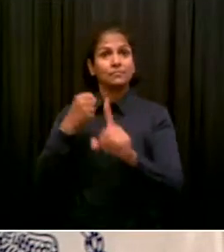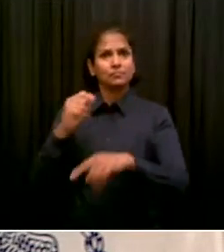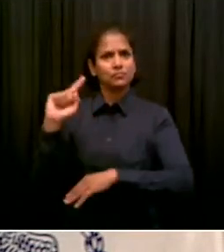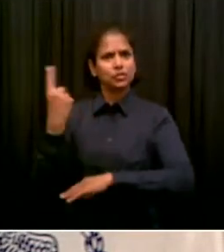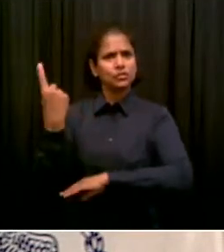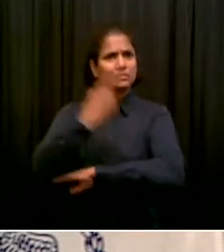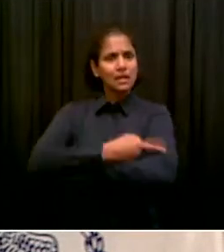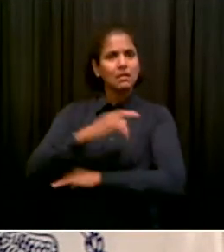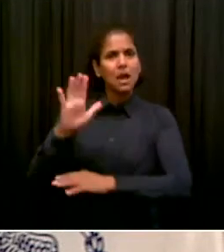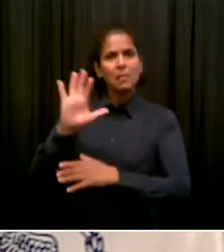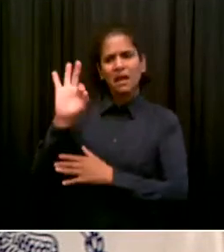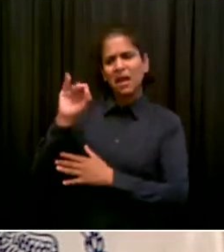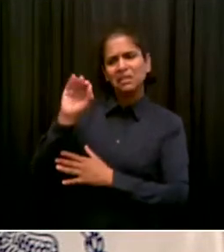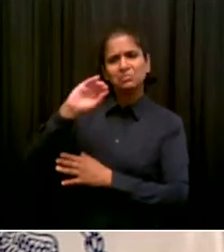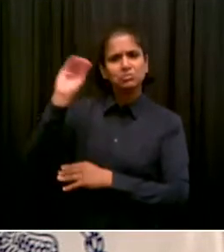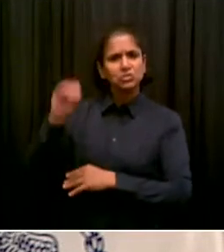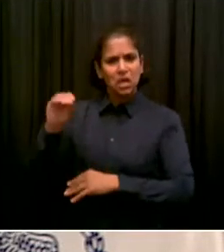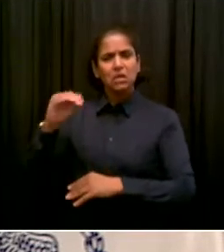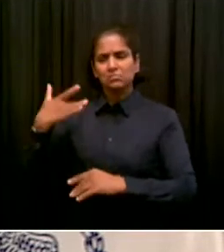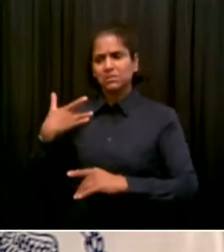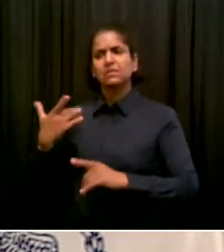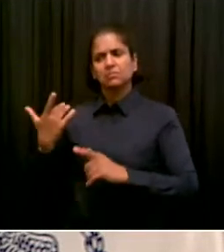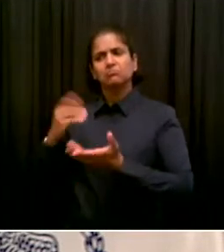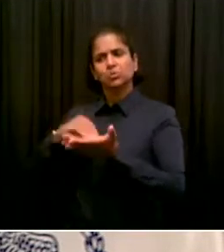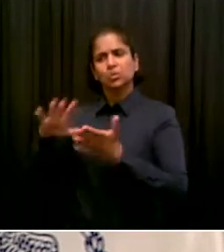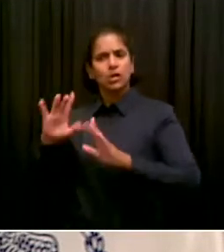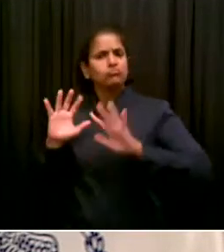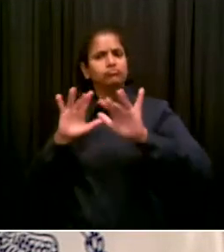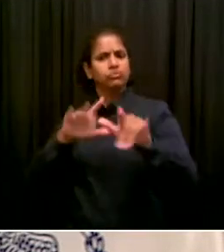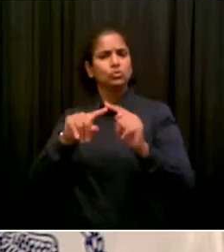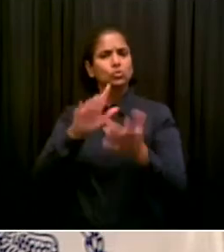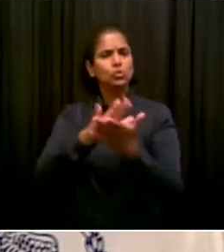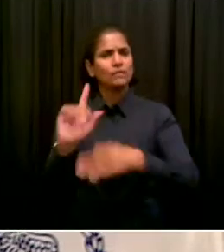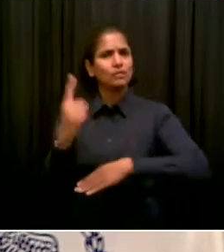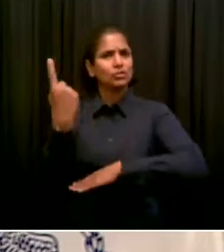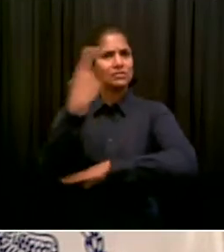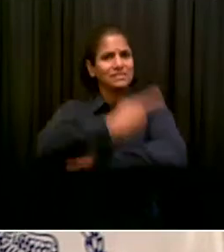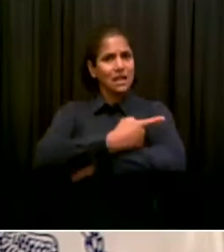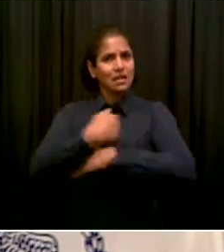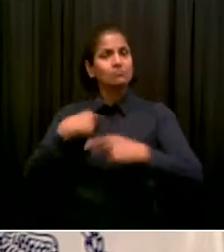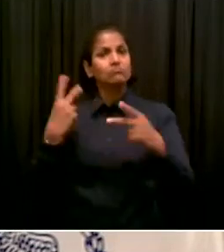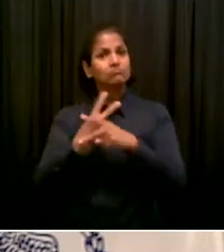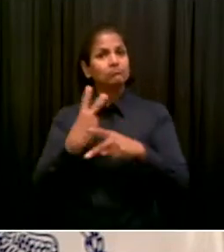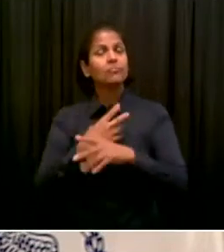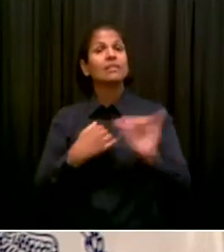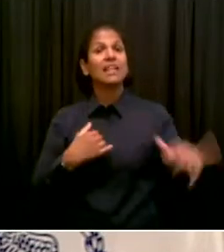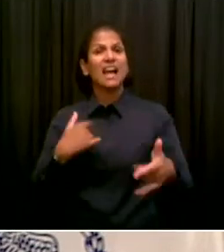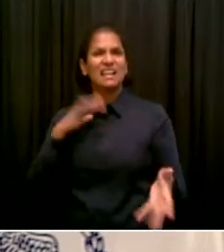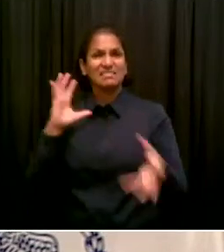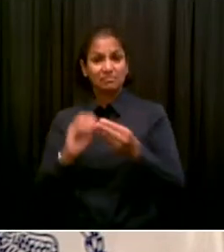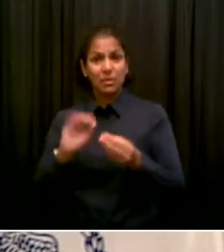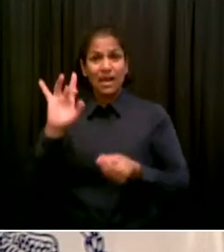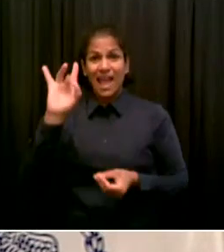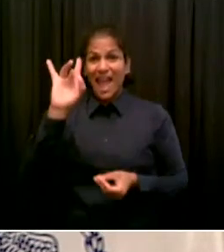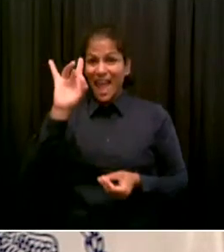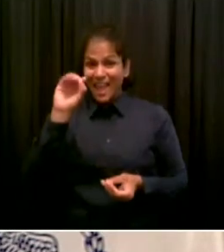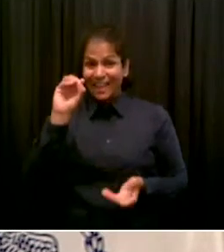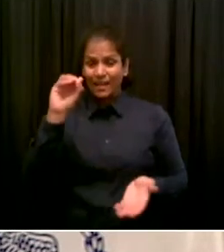MIGHT HAPN.PE